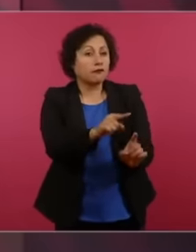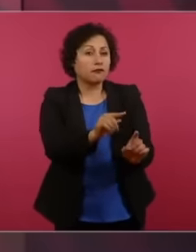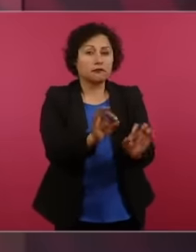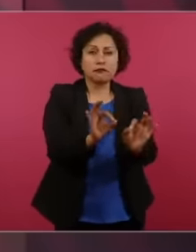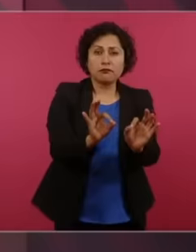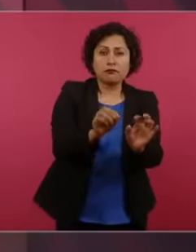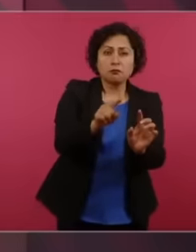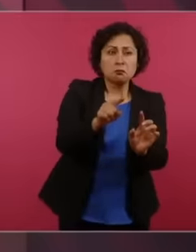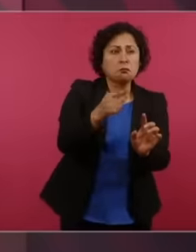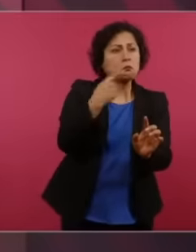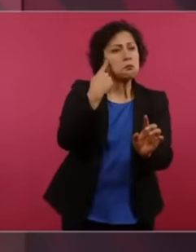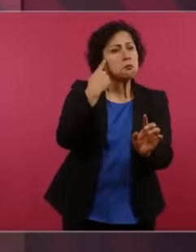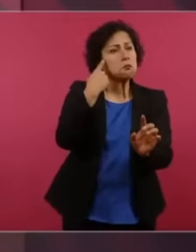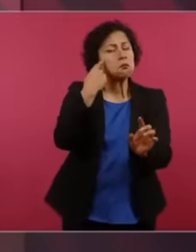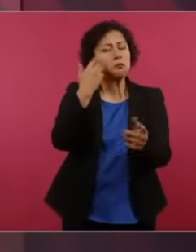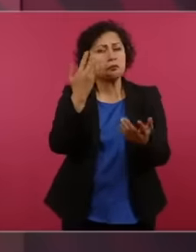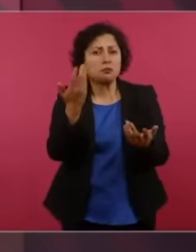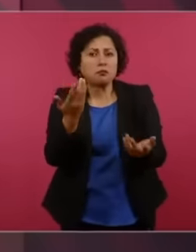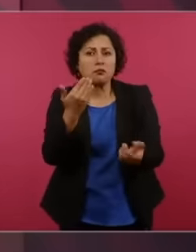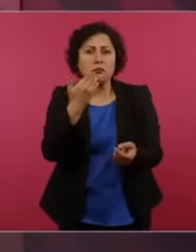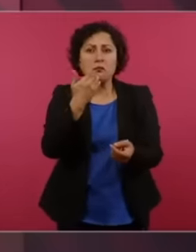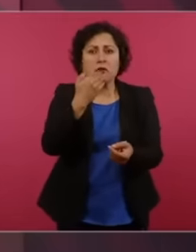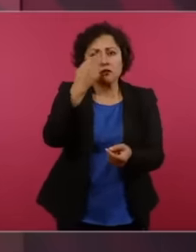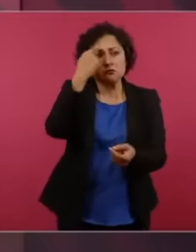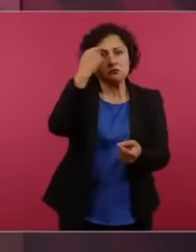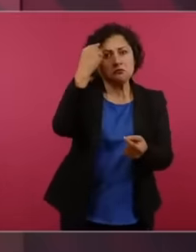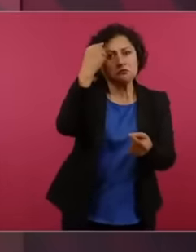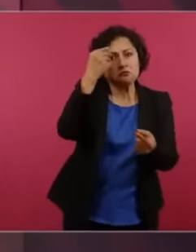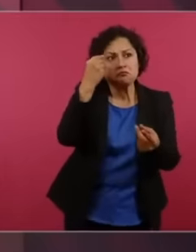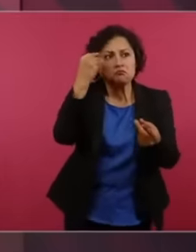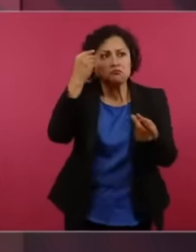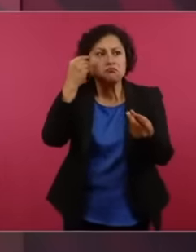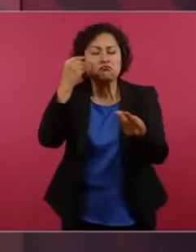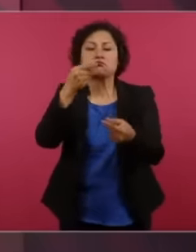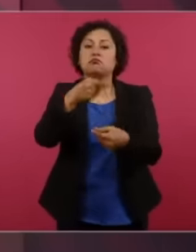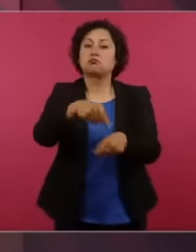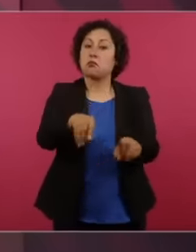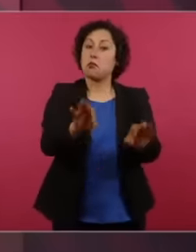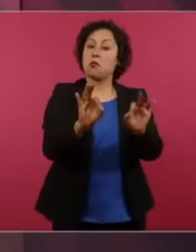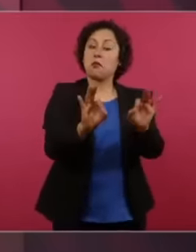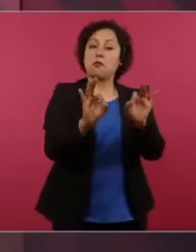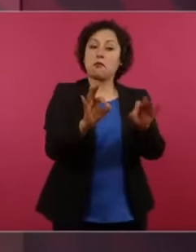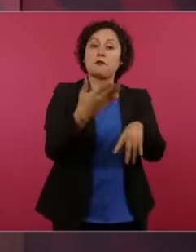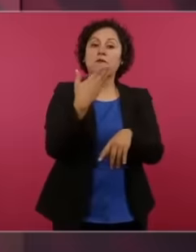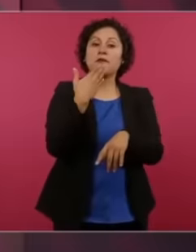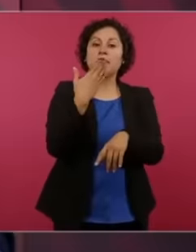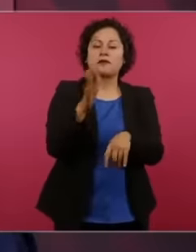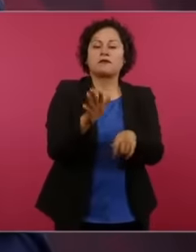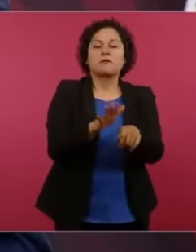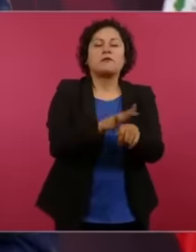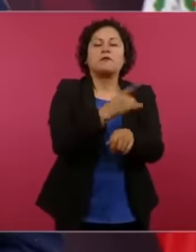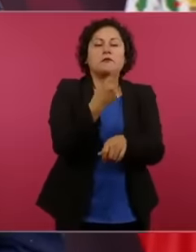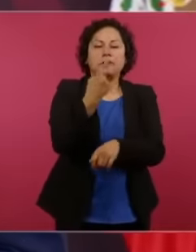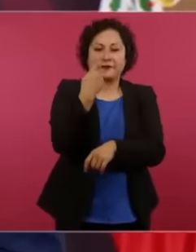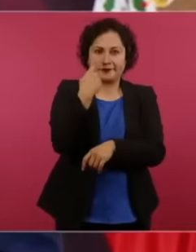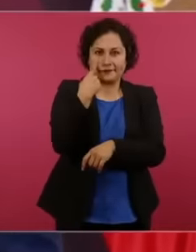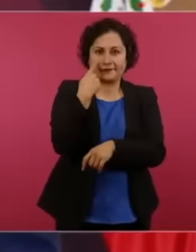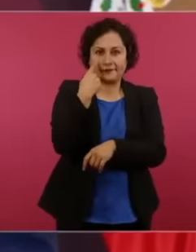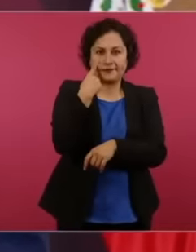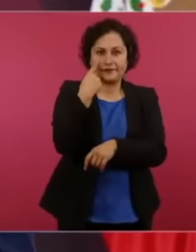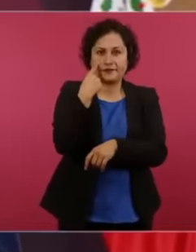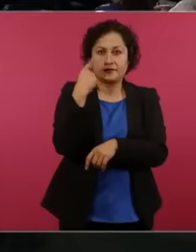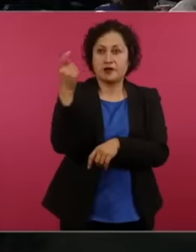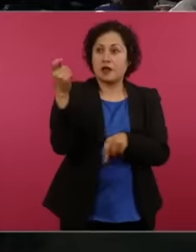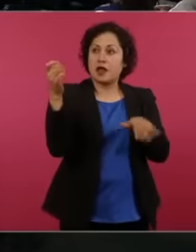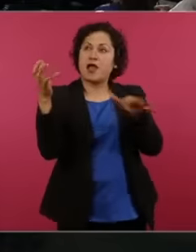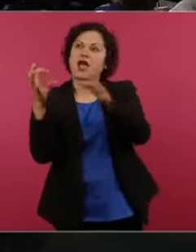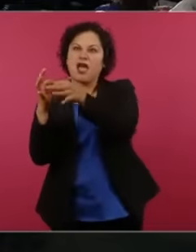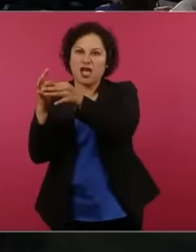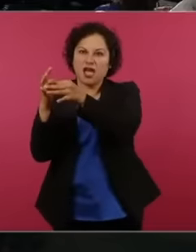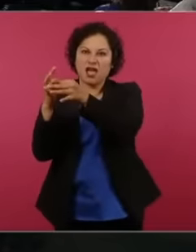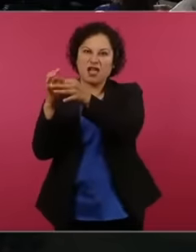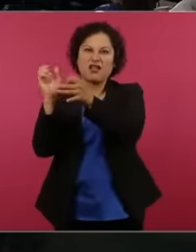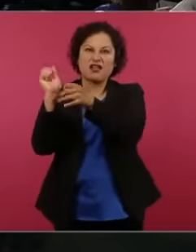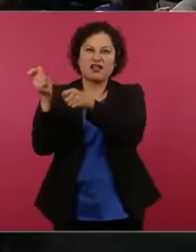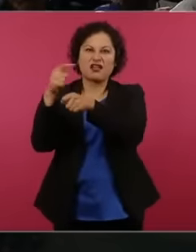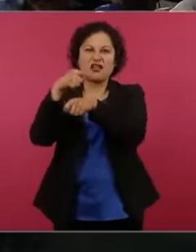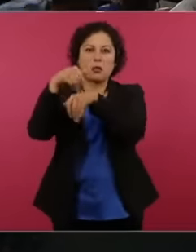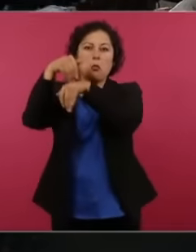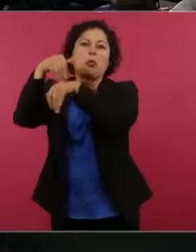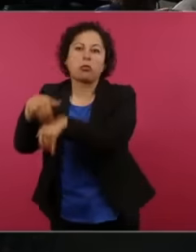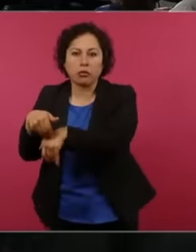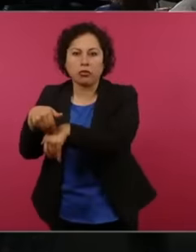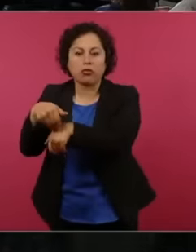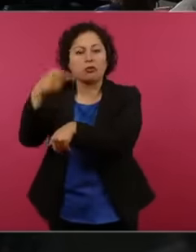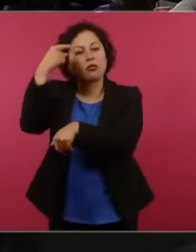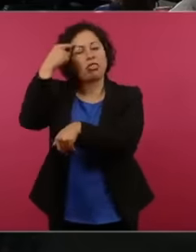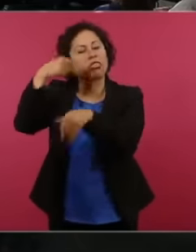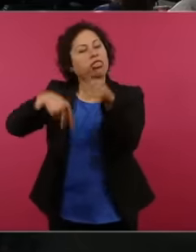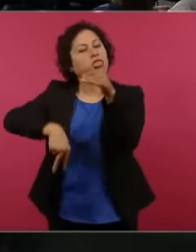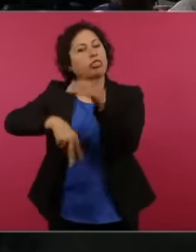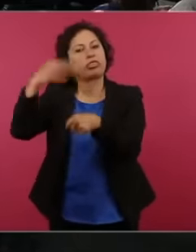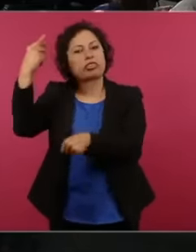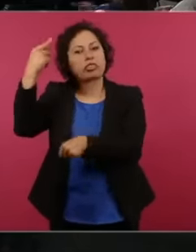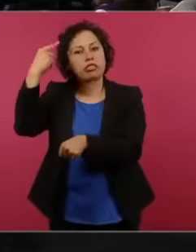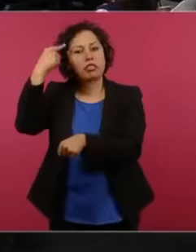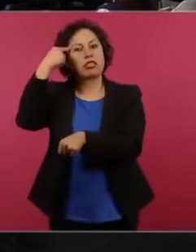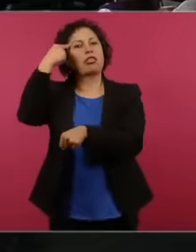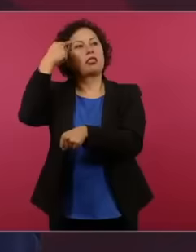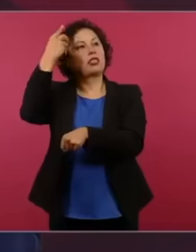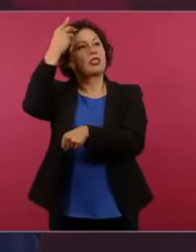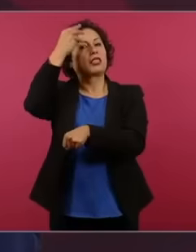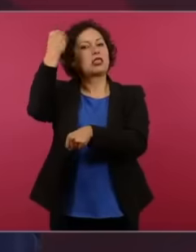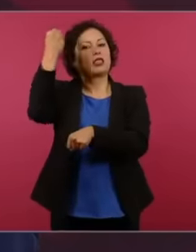who dedicates himself or gives himself entirely to lies loses his imagination and talent